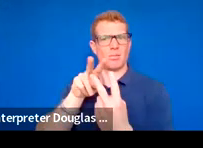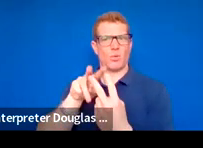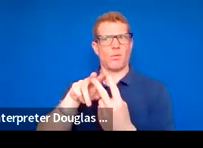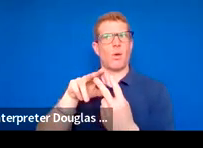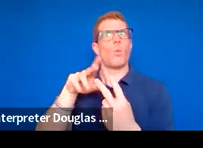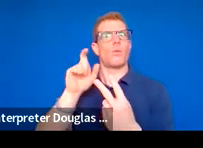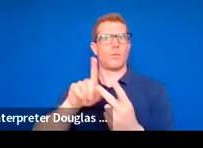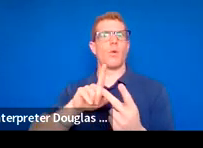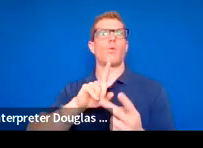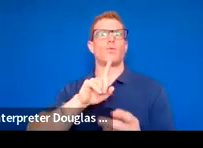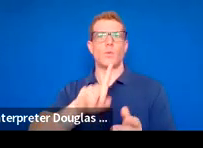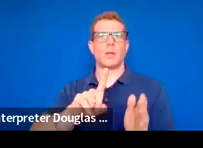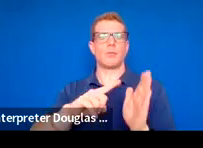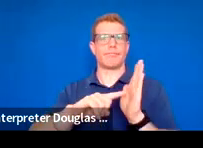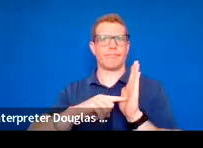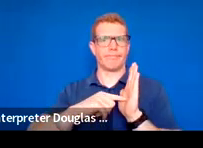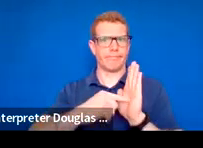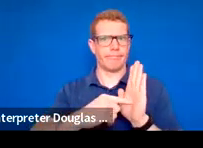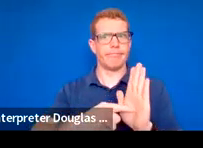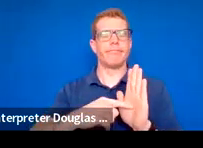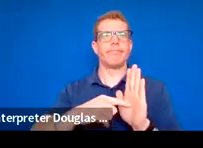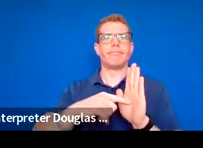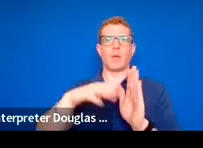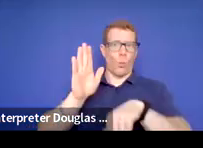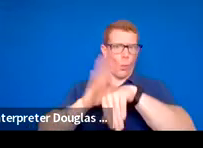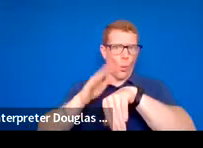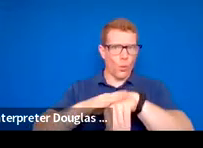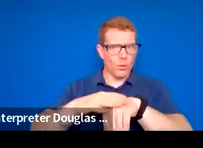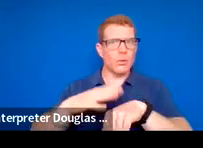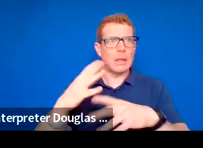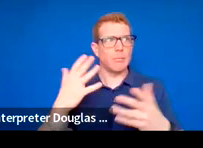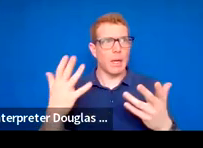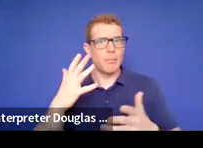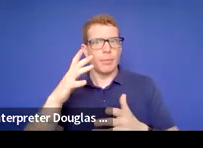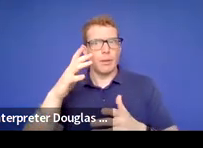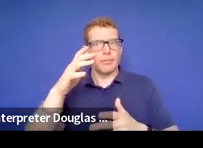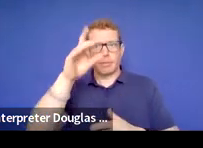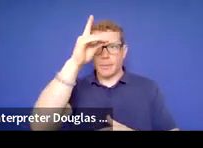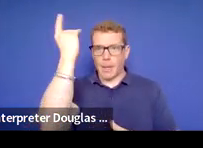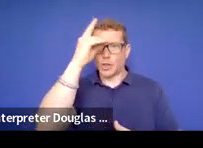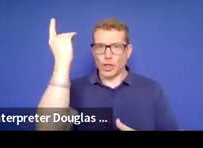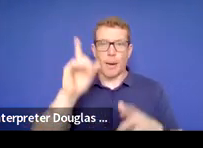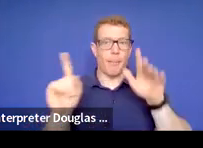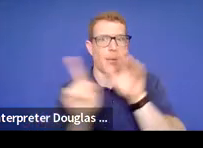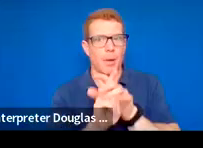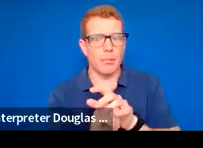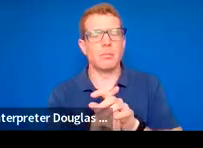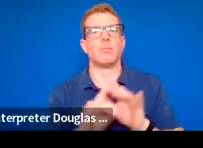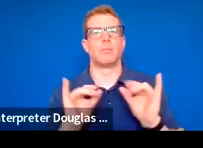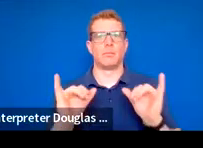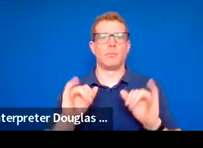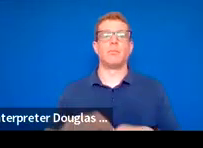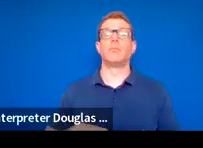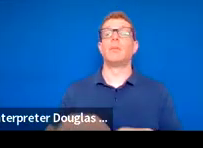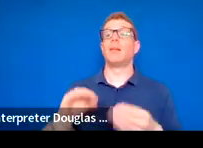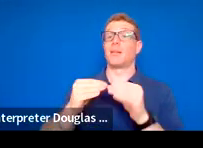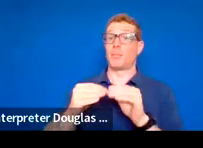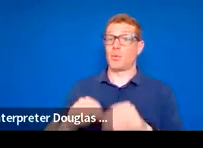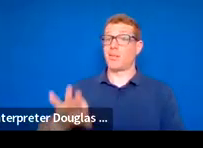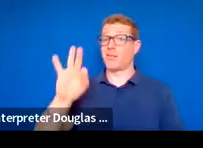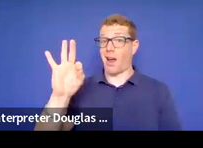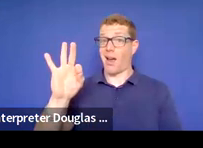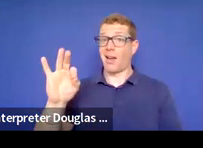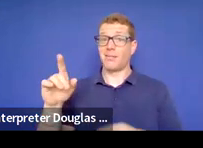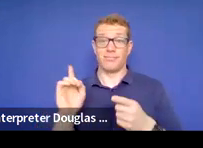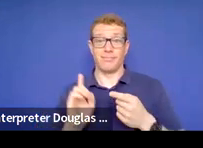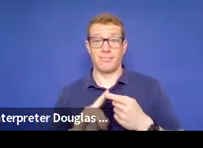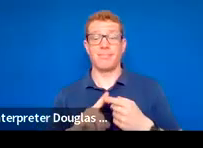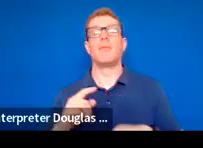sign of dementia that's. already. there Okay, so number 9 is trouble with image and spatial relationships.